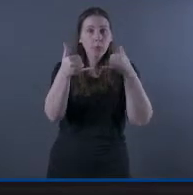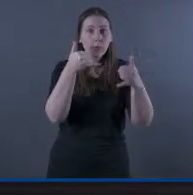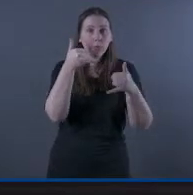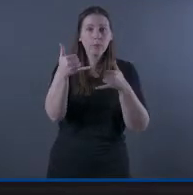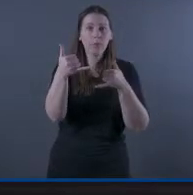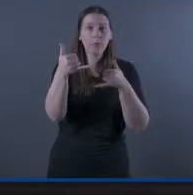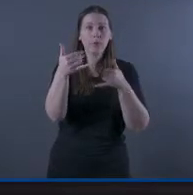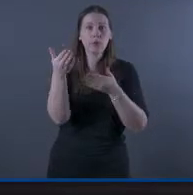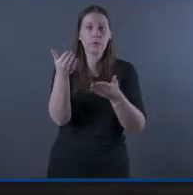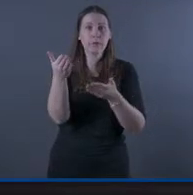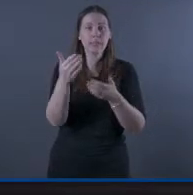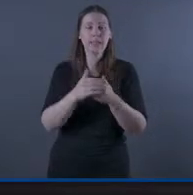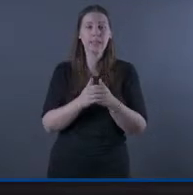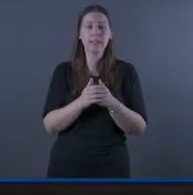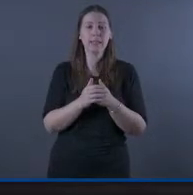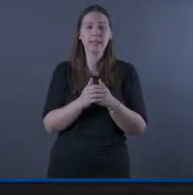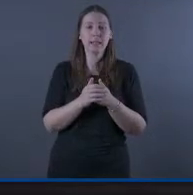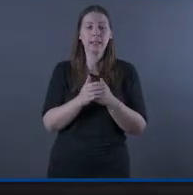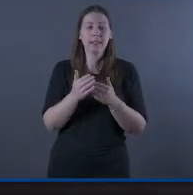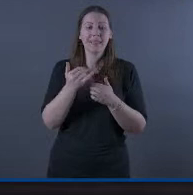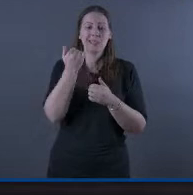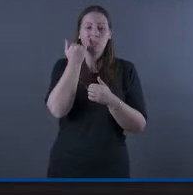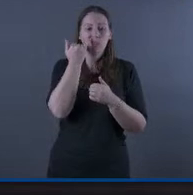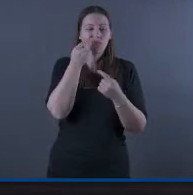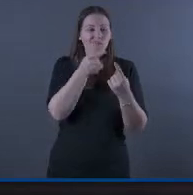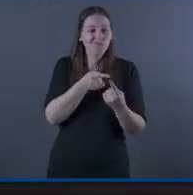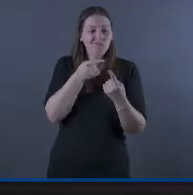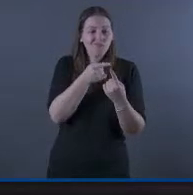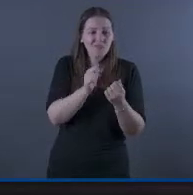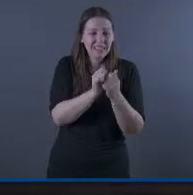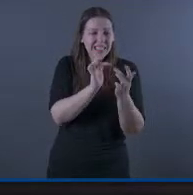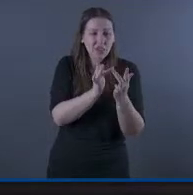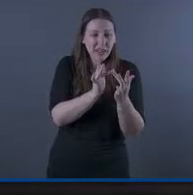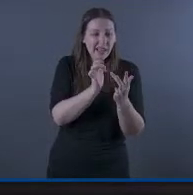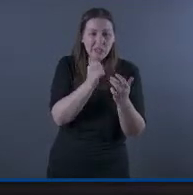to use the internet site for scheduling.